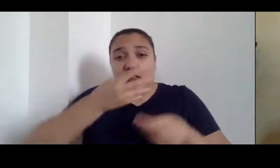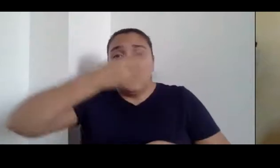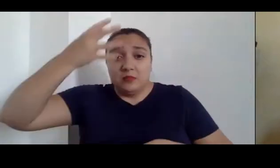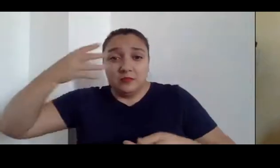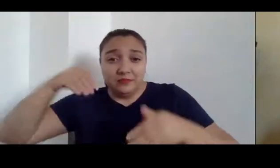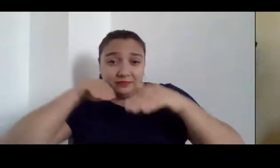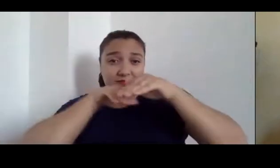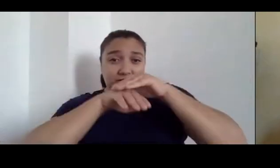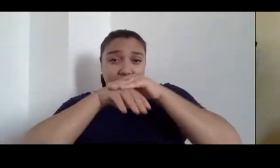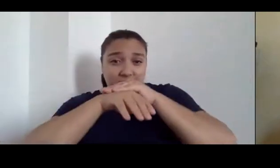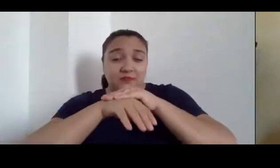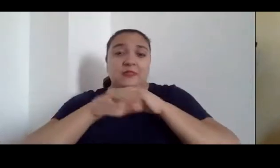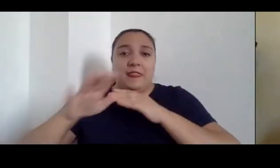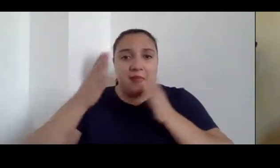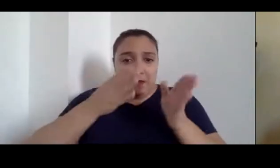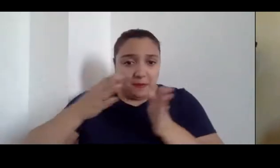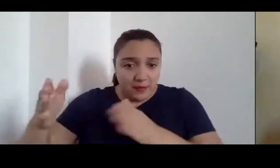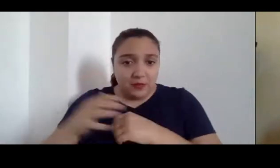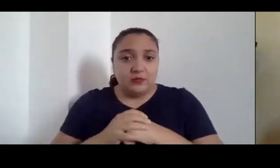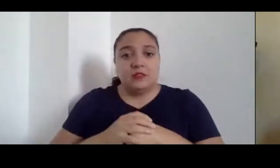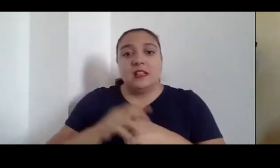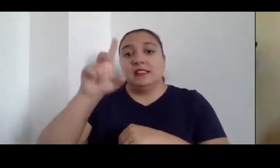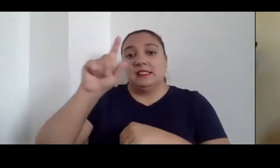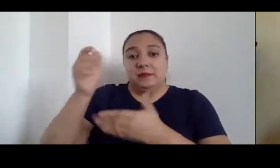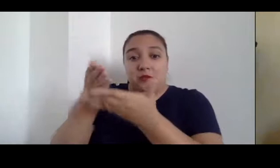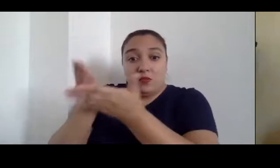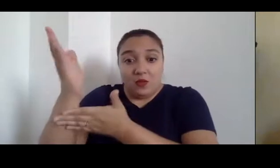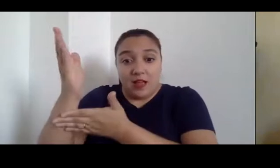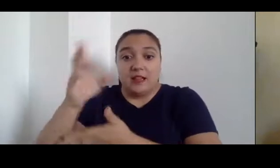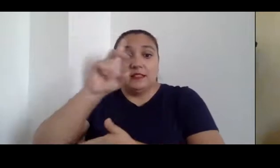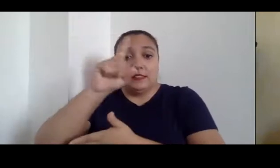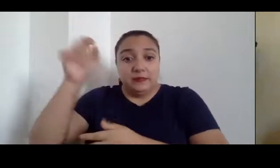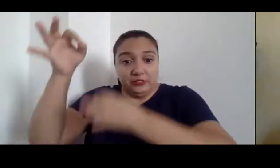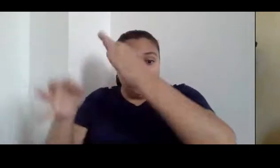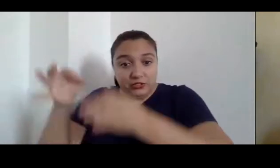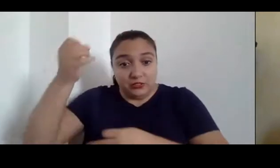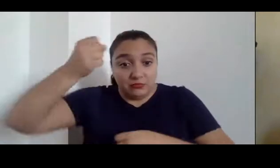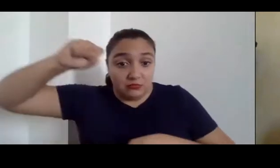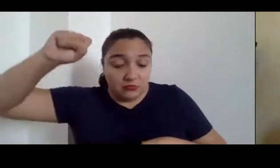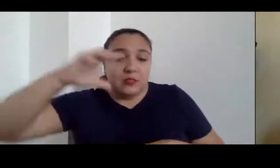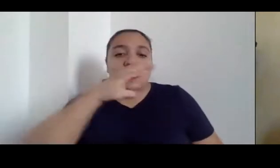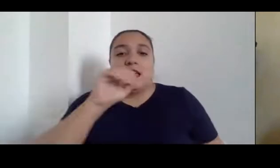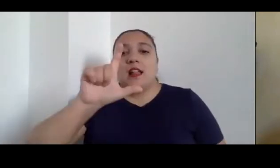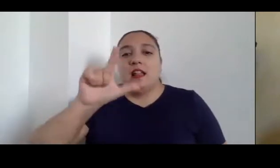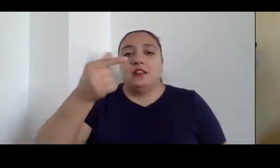and disability justice movements and the LBGTQ+ fight for justice. These areas and tactics